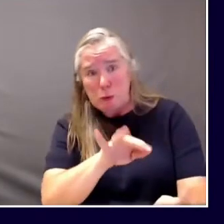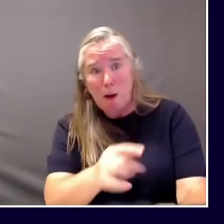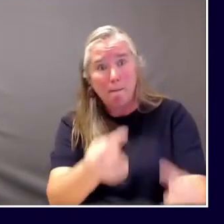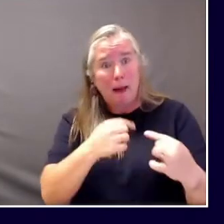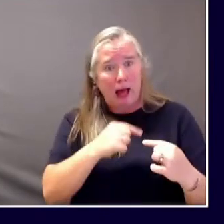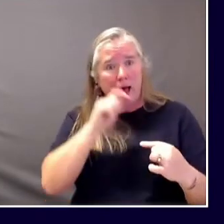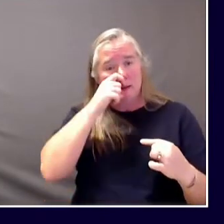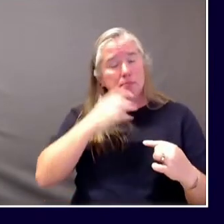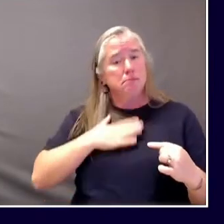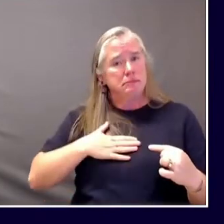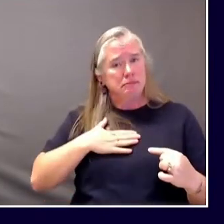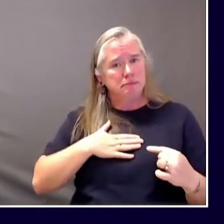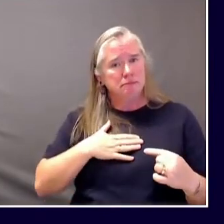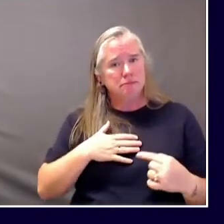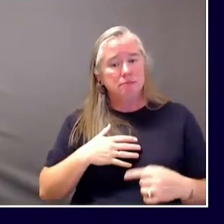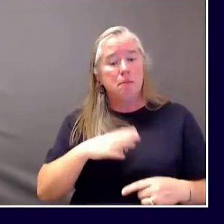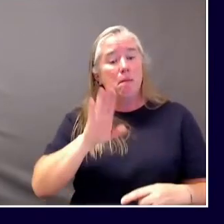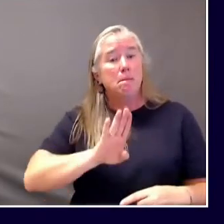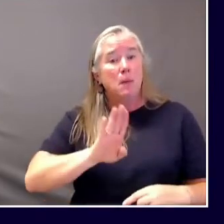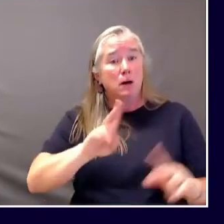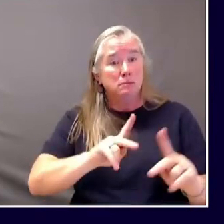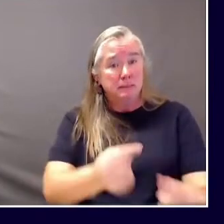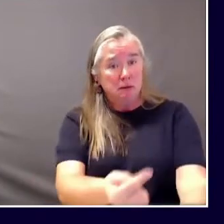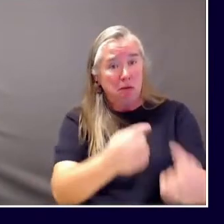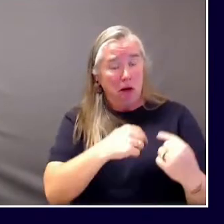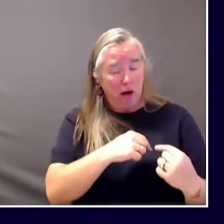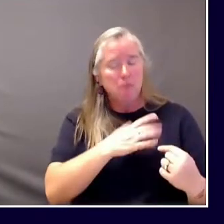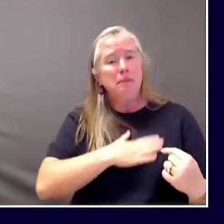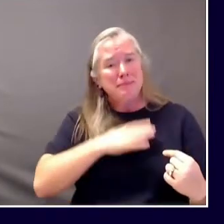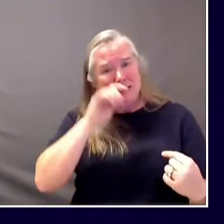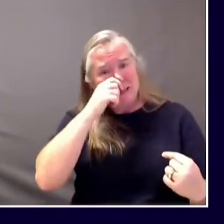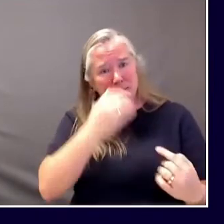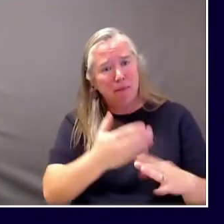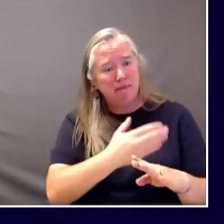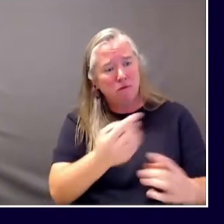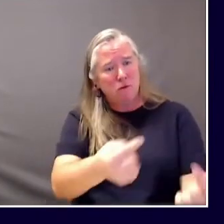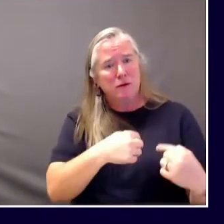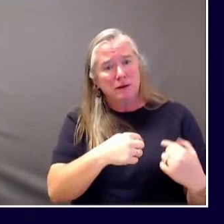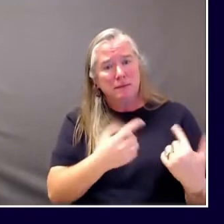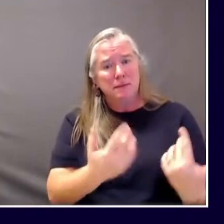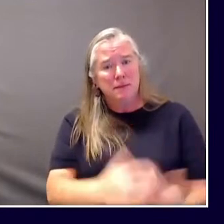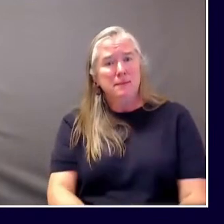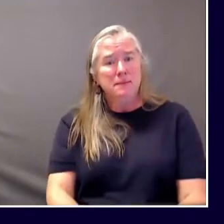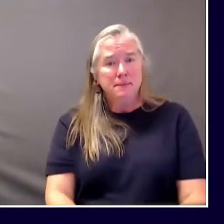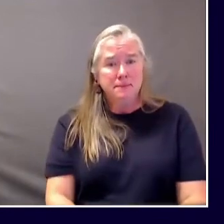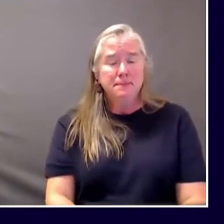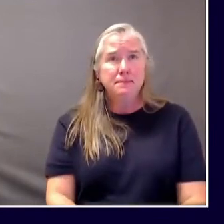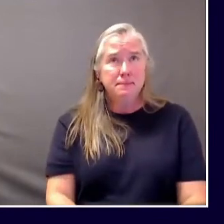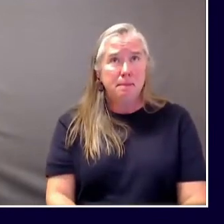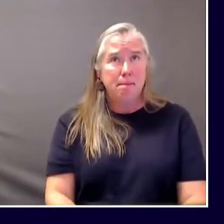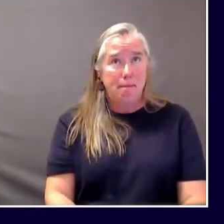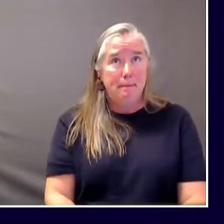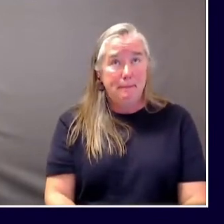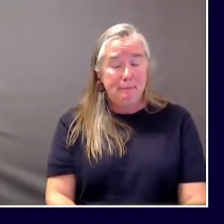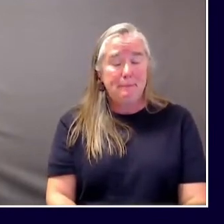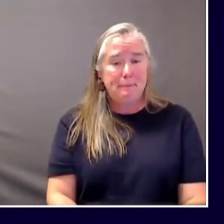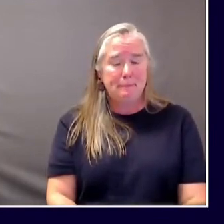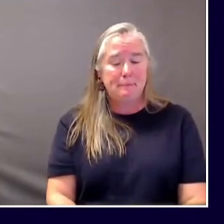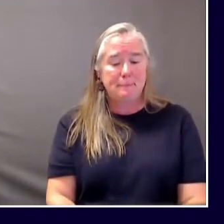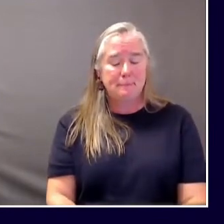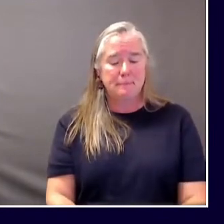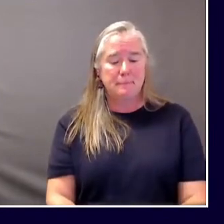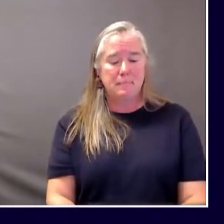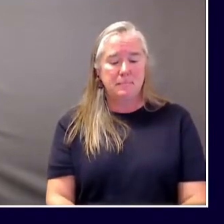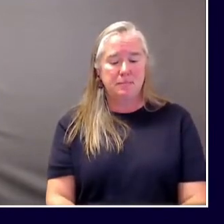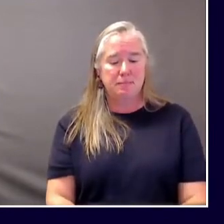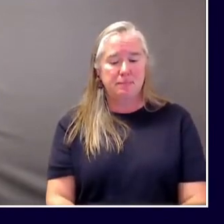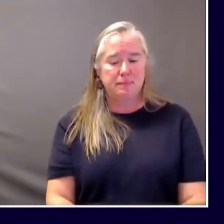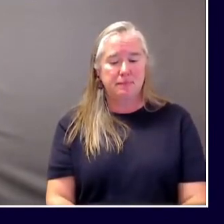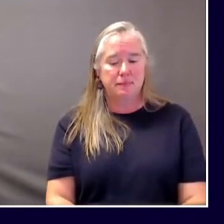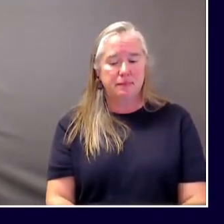they should be tested not